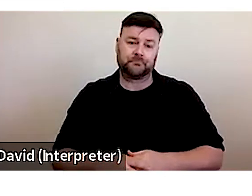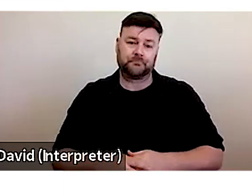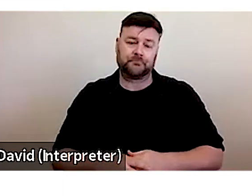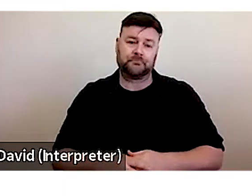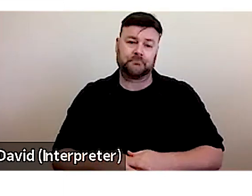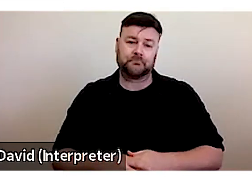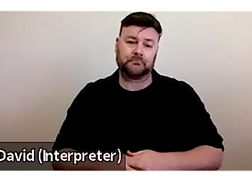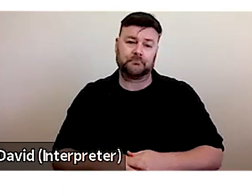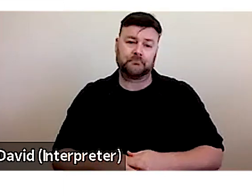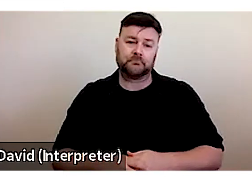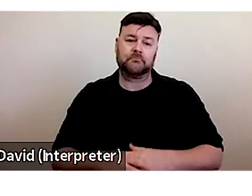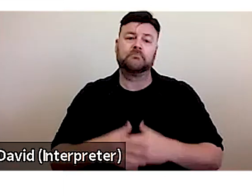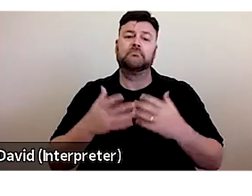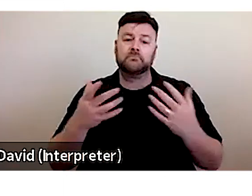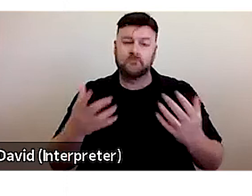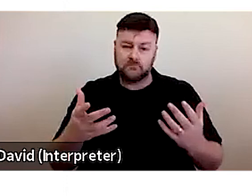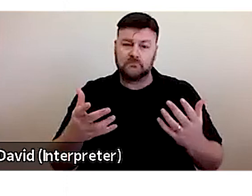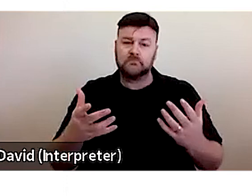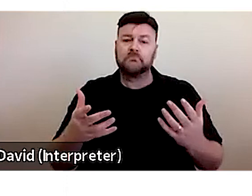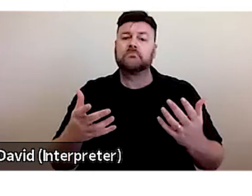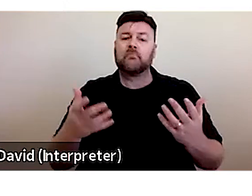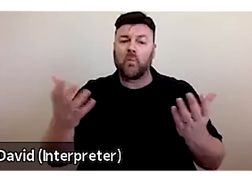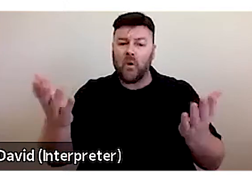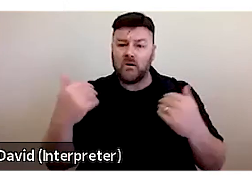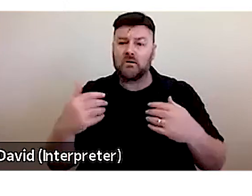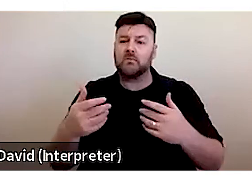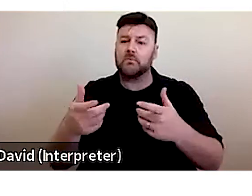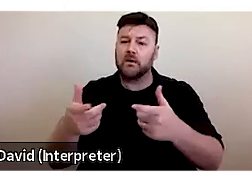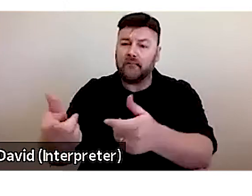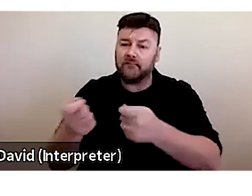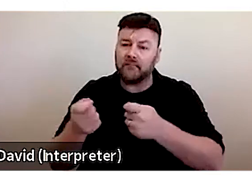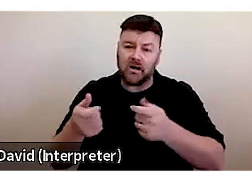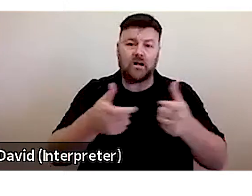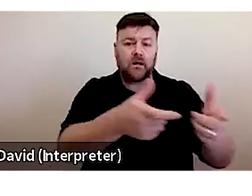Welcome and invite to Accessible Arts and Indigenous networks,